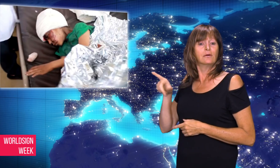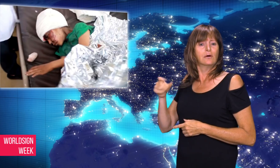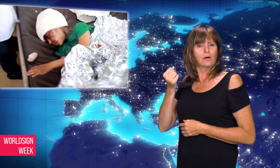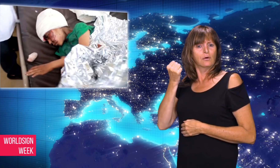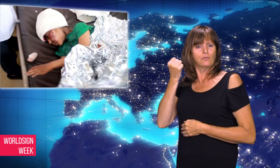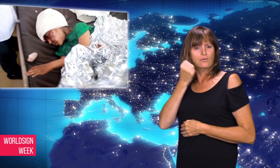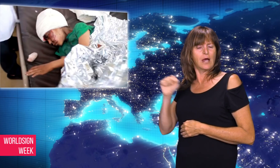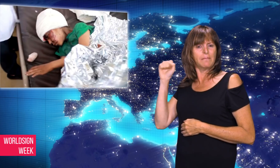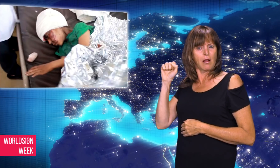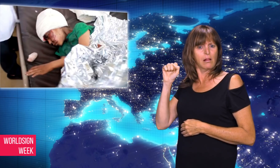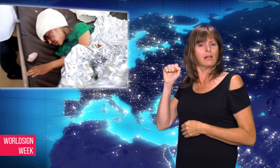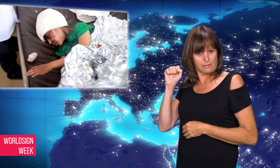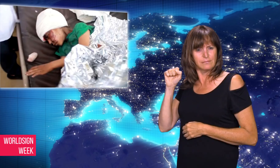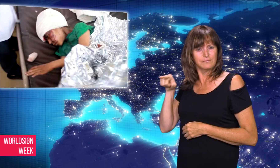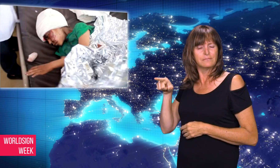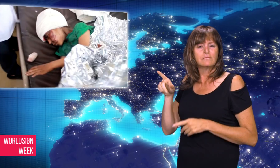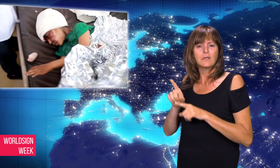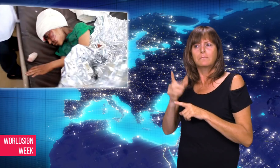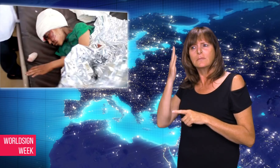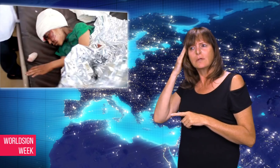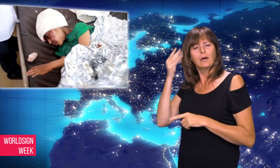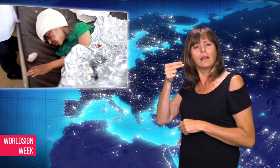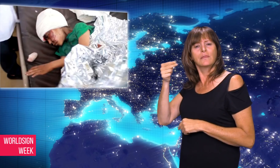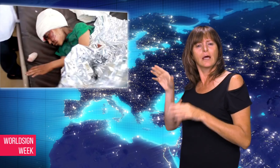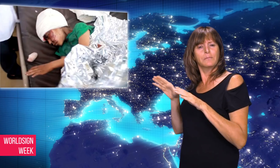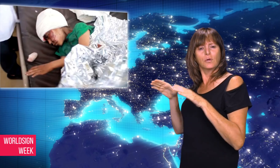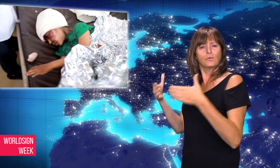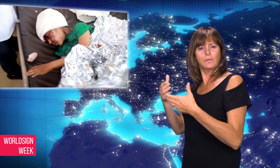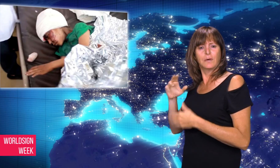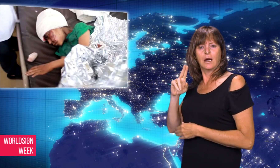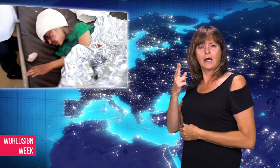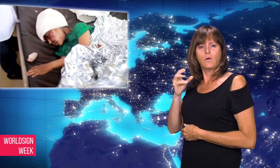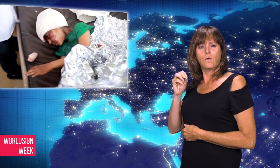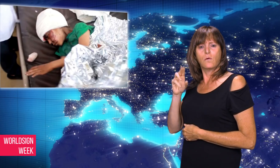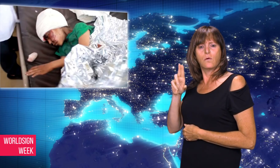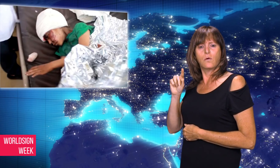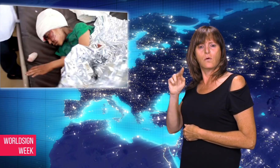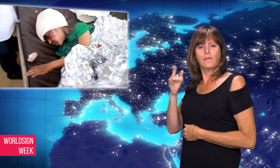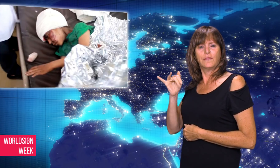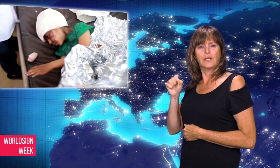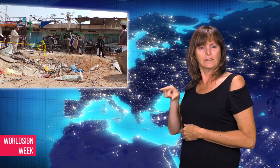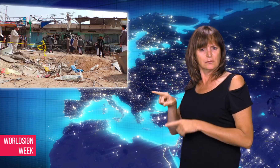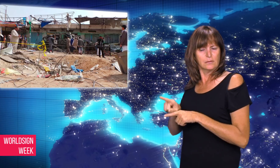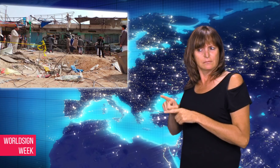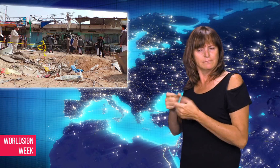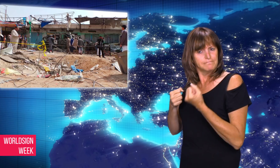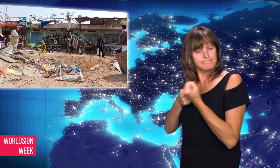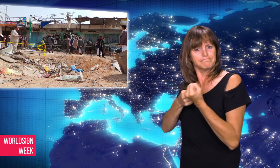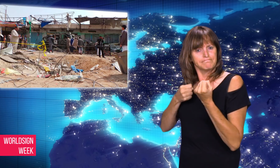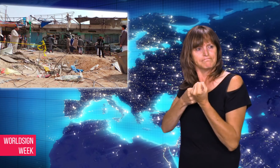Houthis, supported. Saudi Arabia said